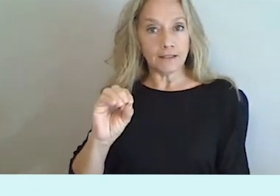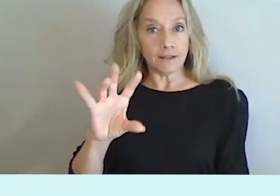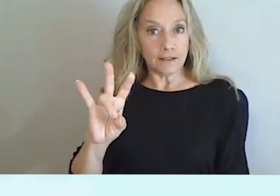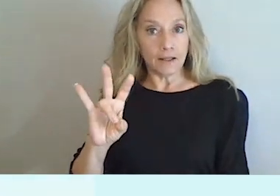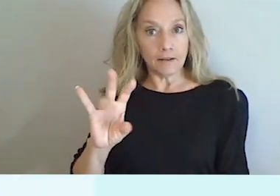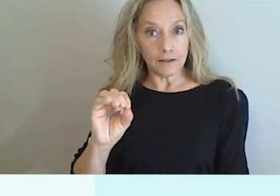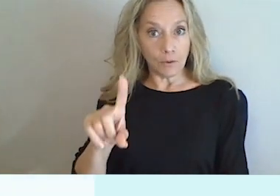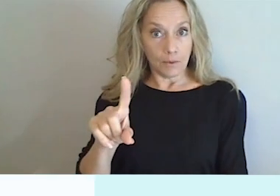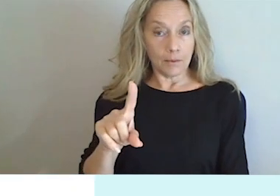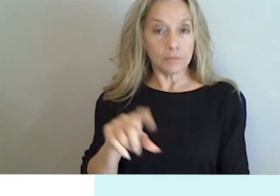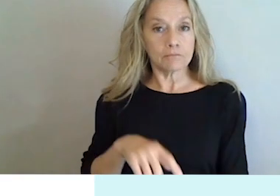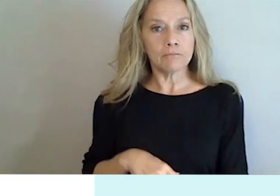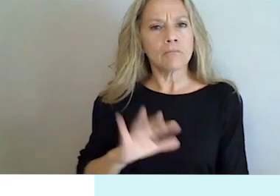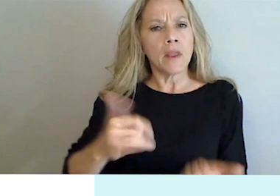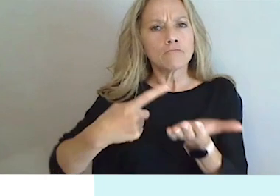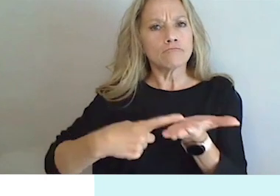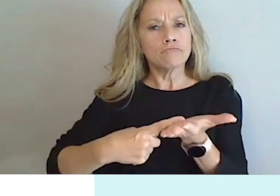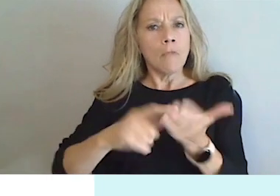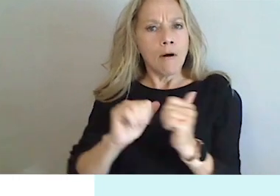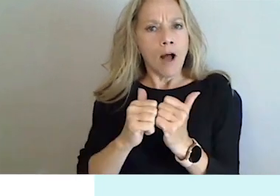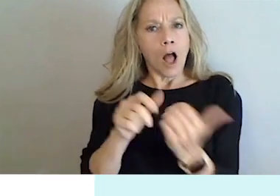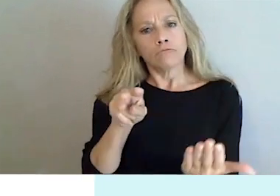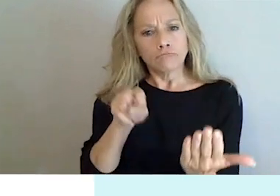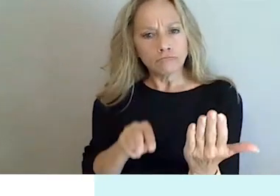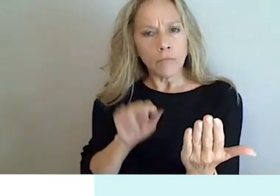Let's talk about reviewing the information listed in your renewal packet.